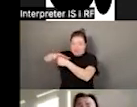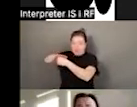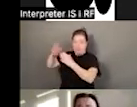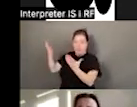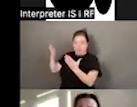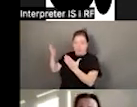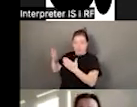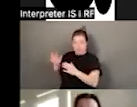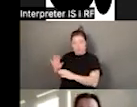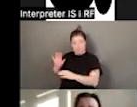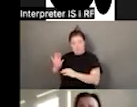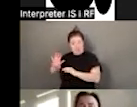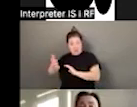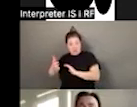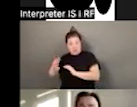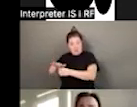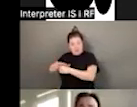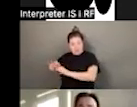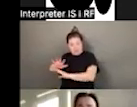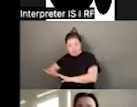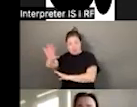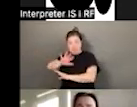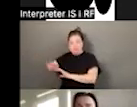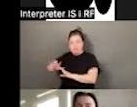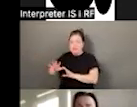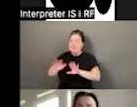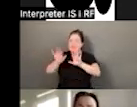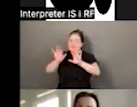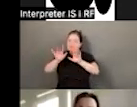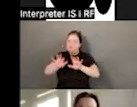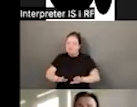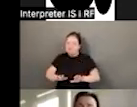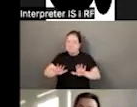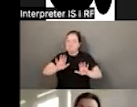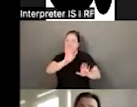they write a specific call where they say now we are looking for innovation in this